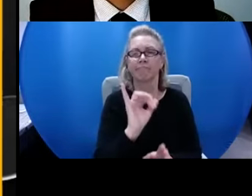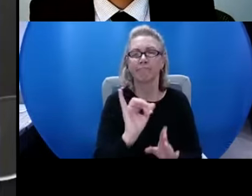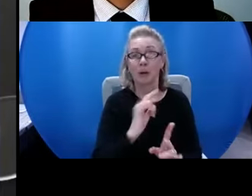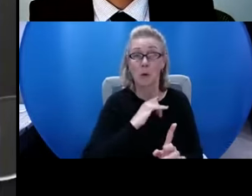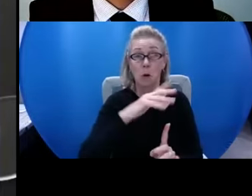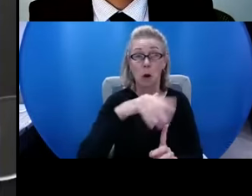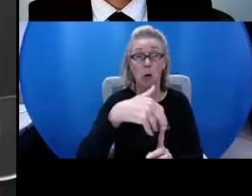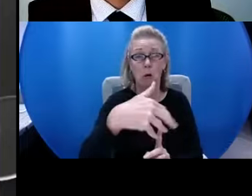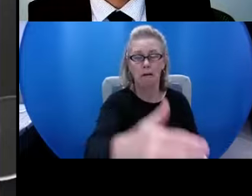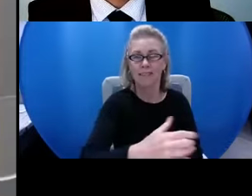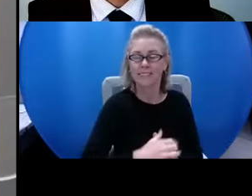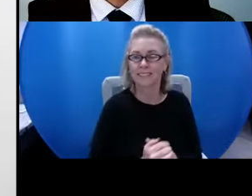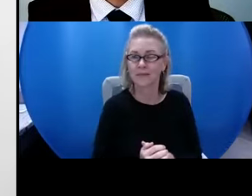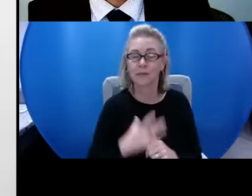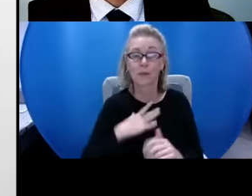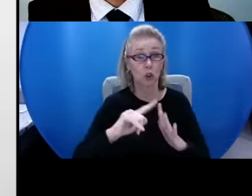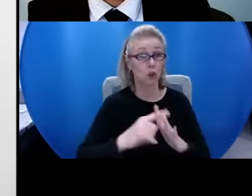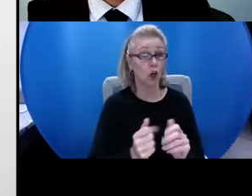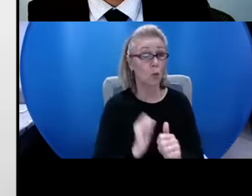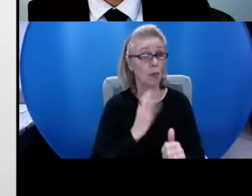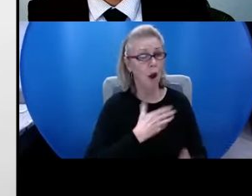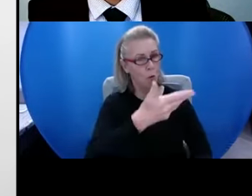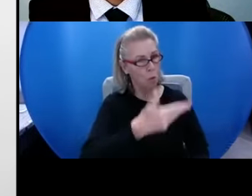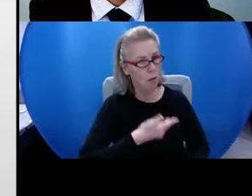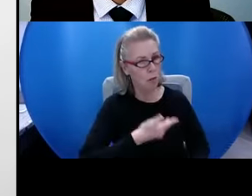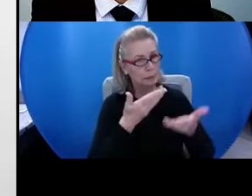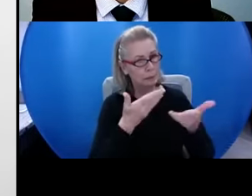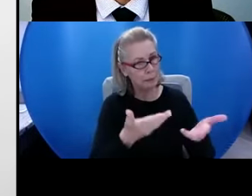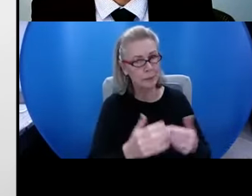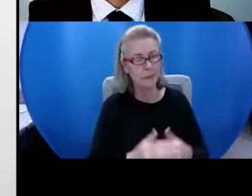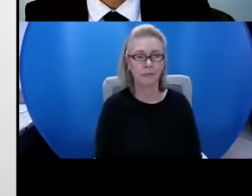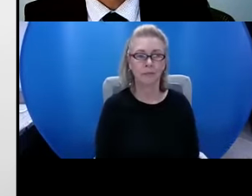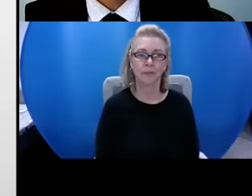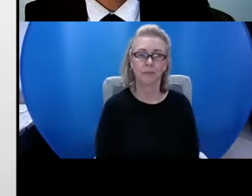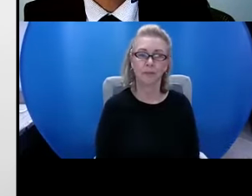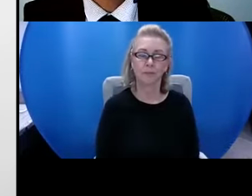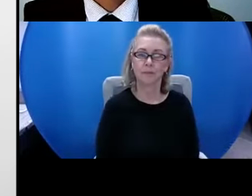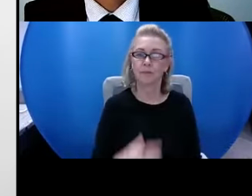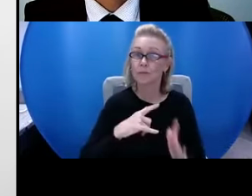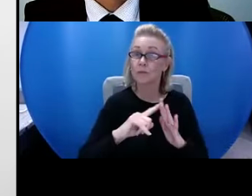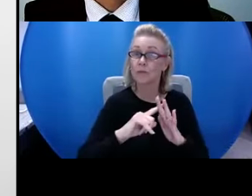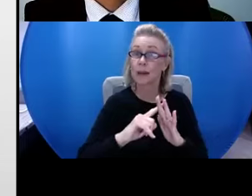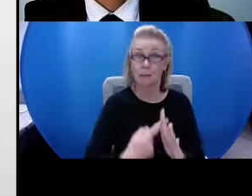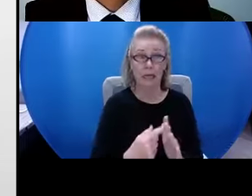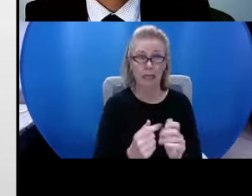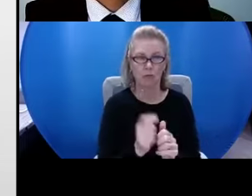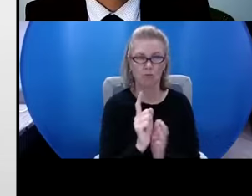We're going to start, of course, with our welcome and we're going to begin in a moment with Lara's